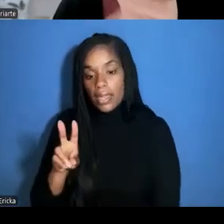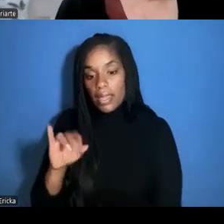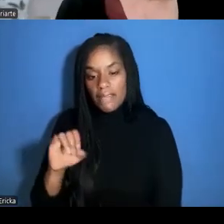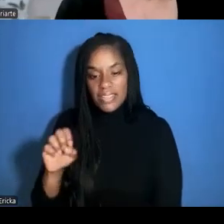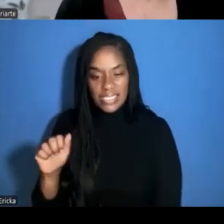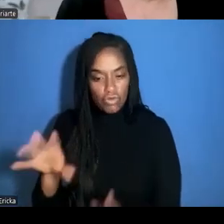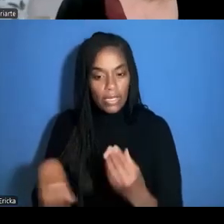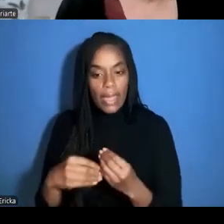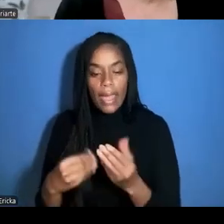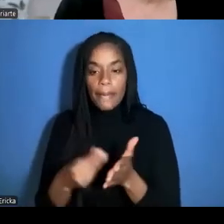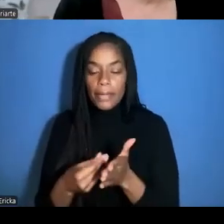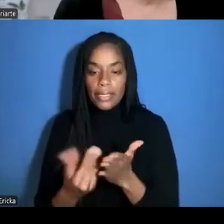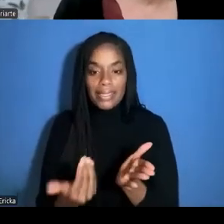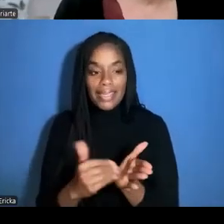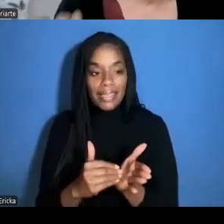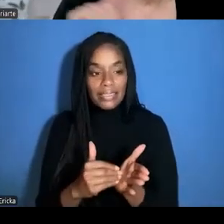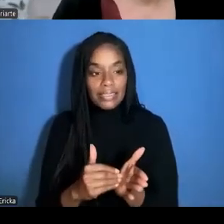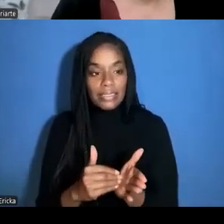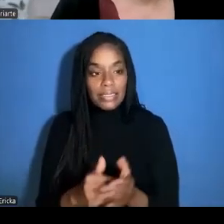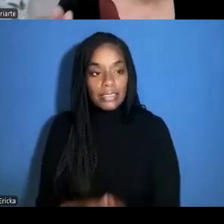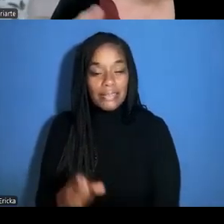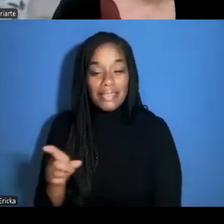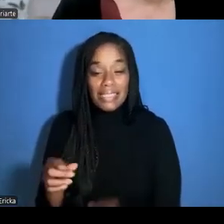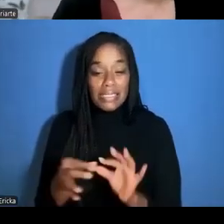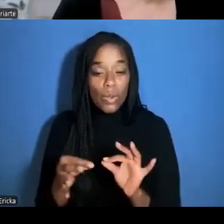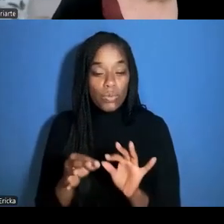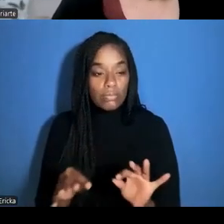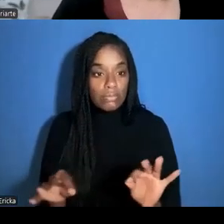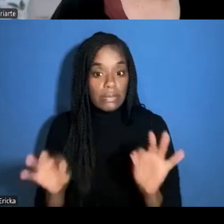And it's the note here is really important. And I mentioned it before.